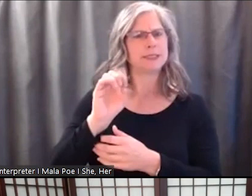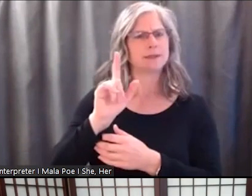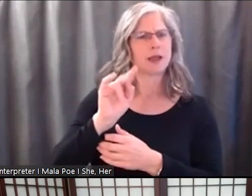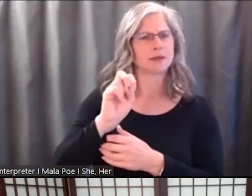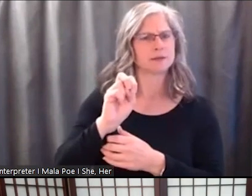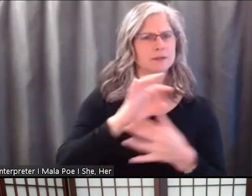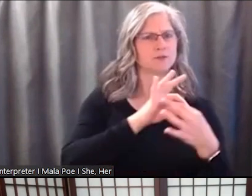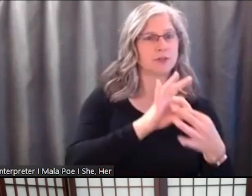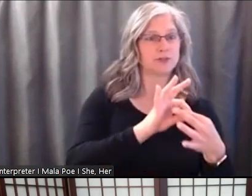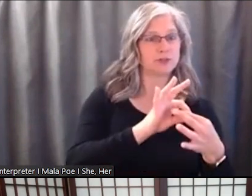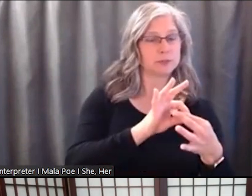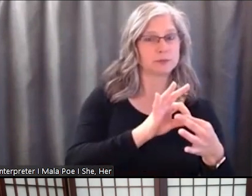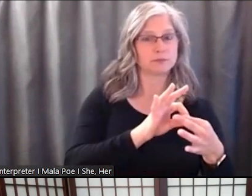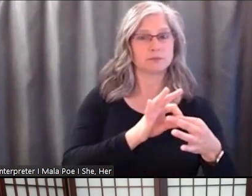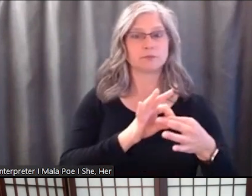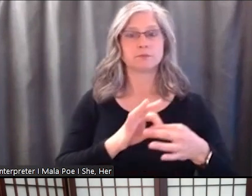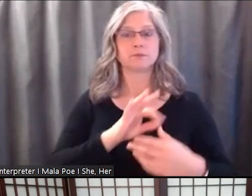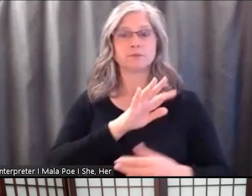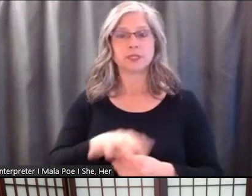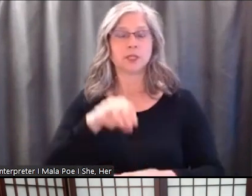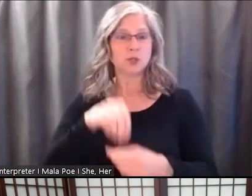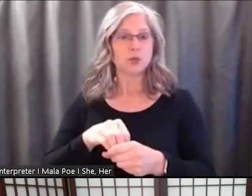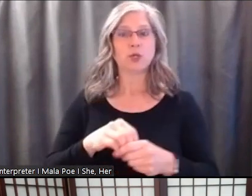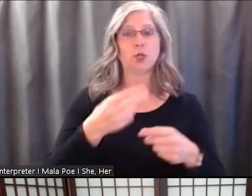These relationships, by the way, include humans with other humans, humans with lands,